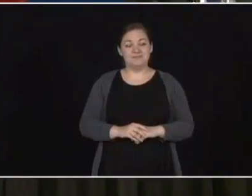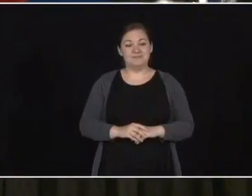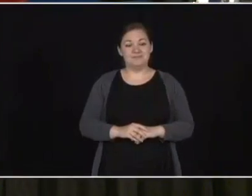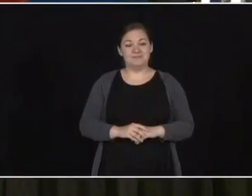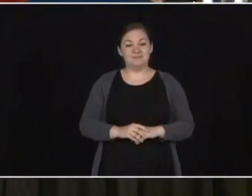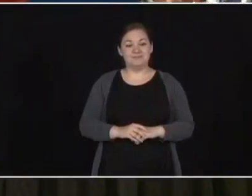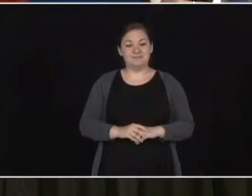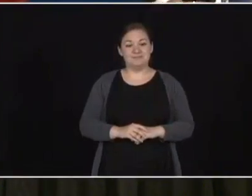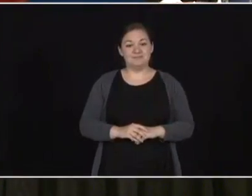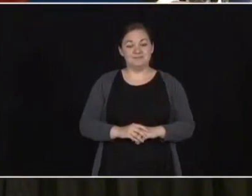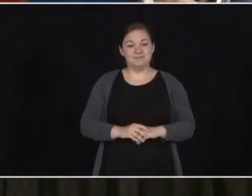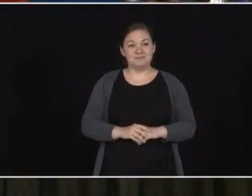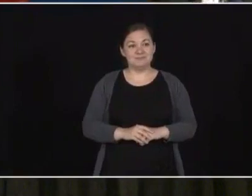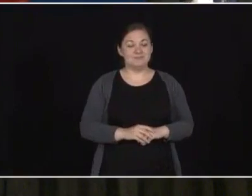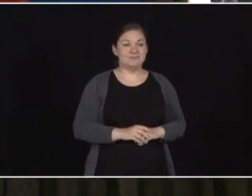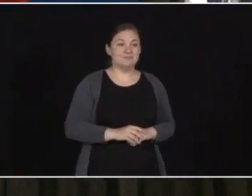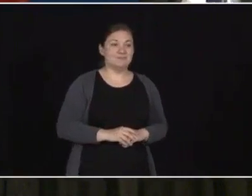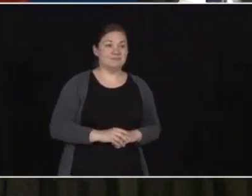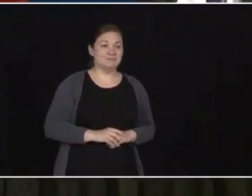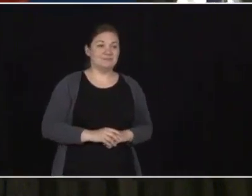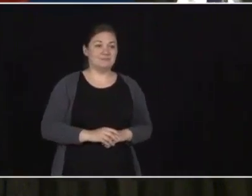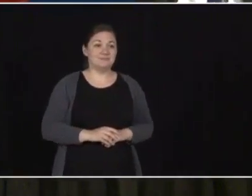Q that would be great.